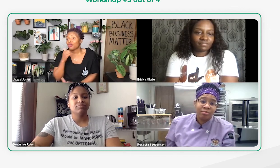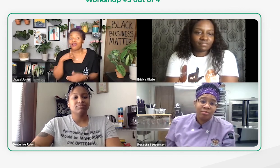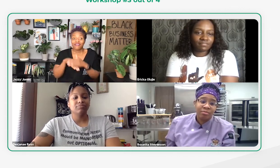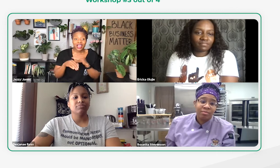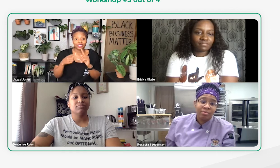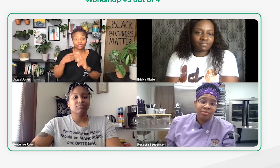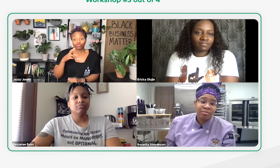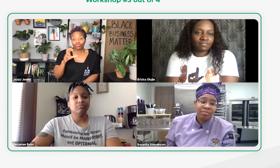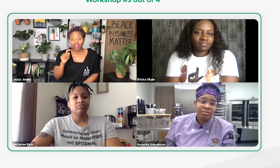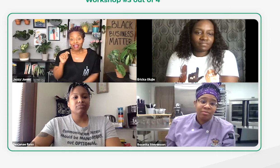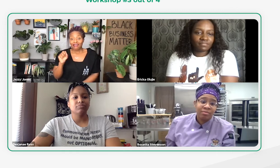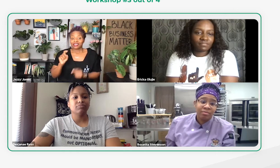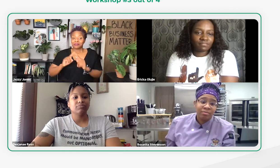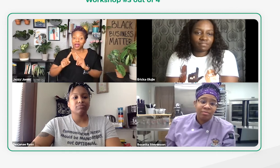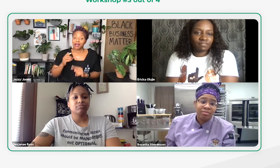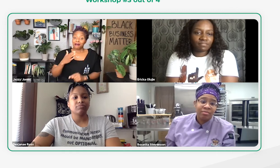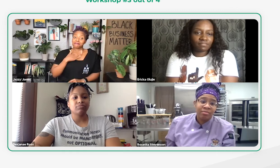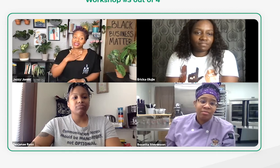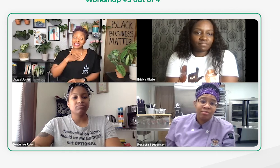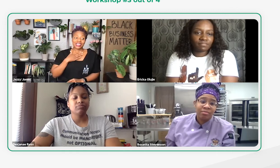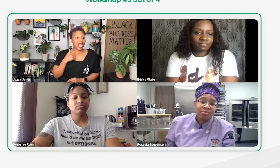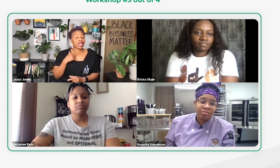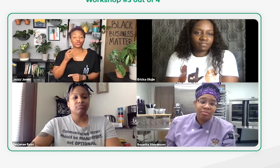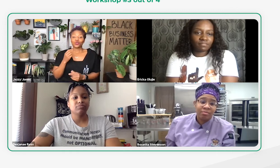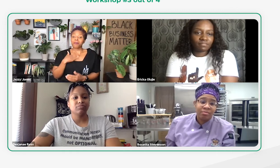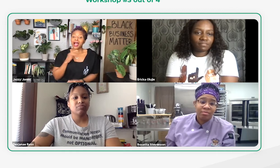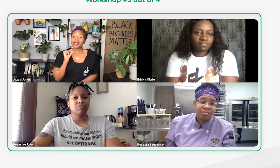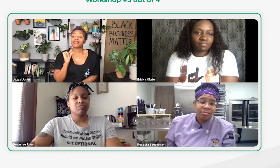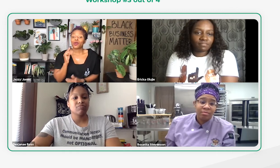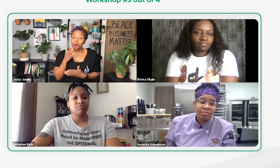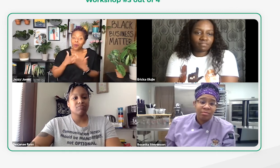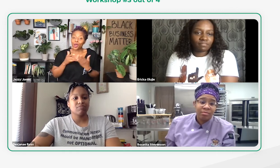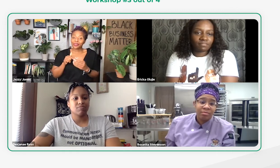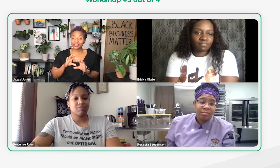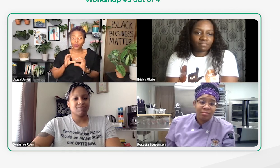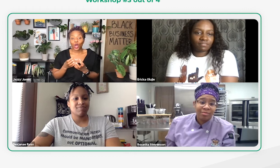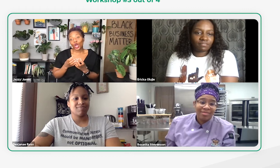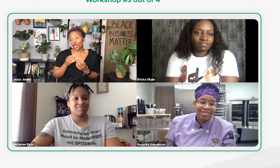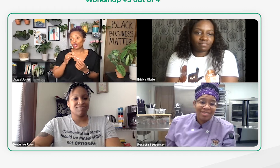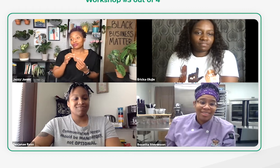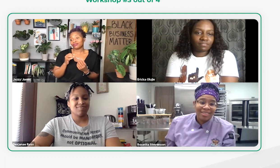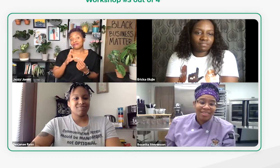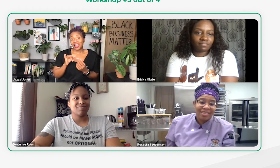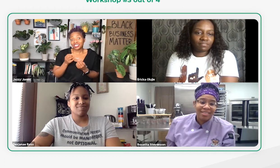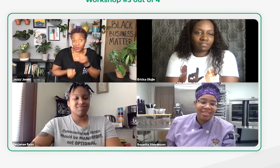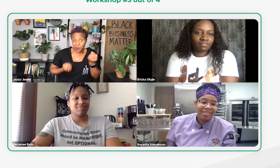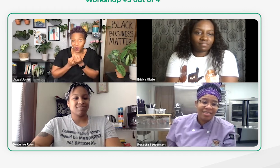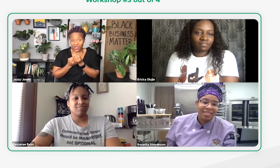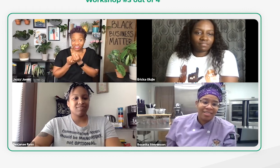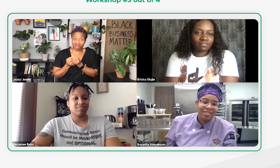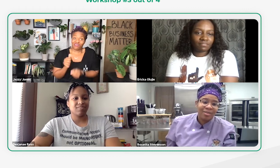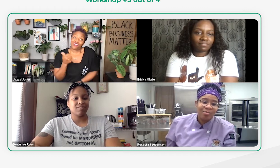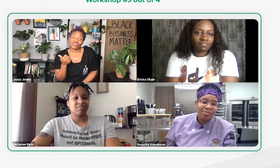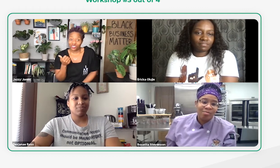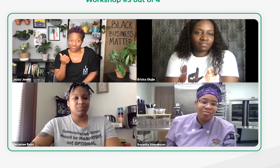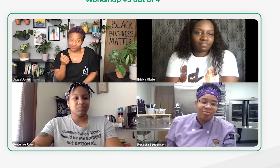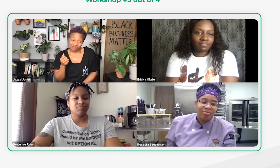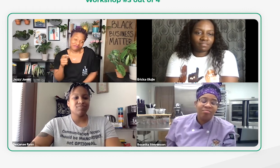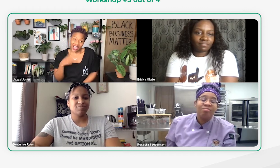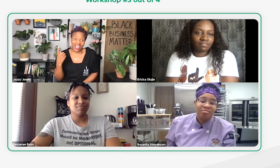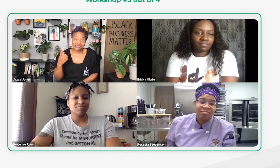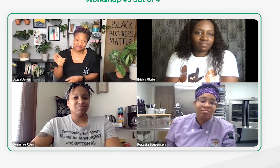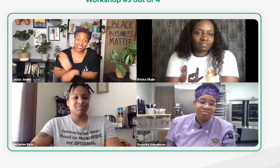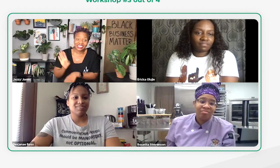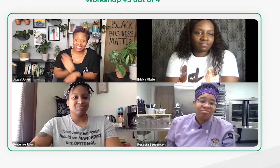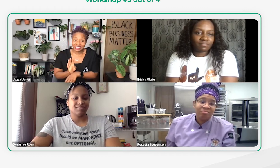I'm not rich I don't own a business. I do my little work and to support others.